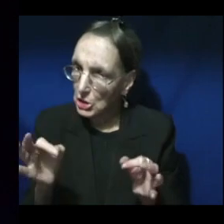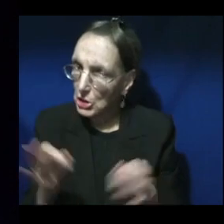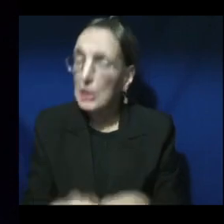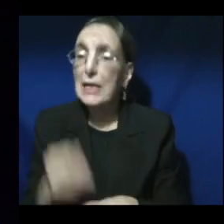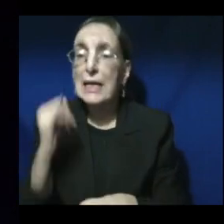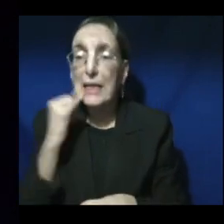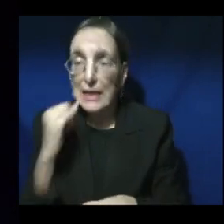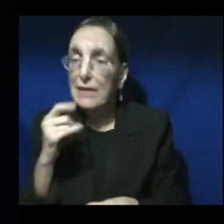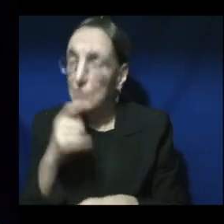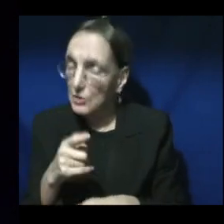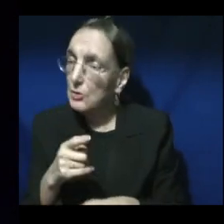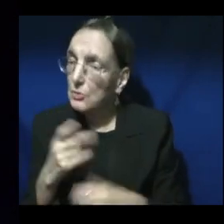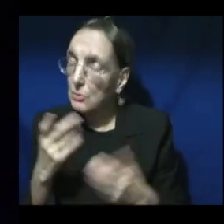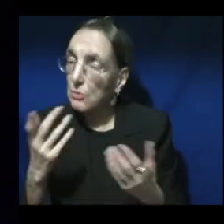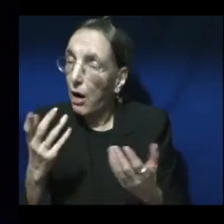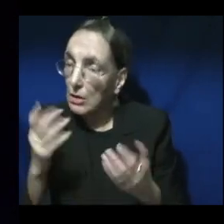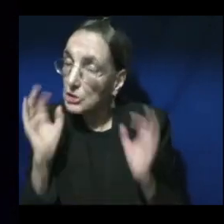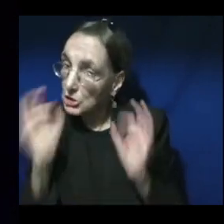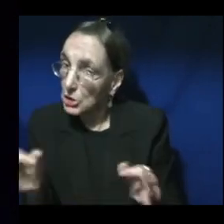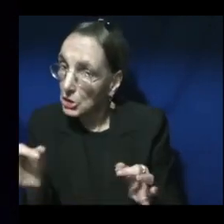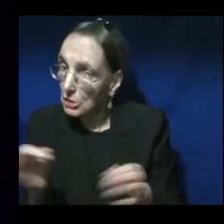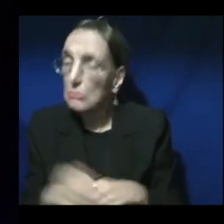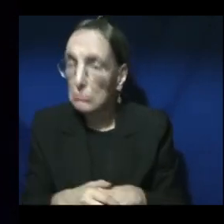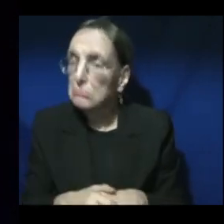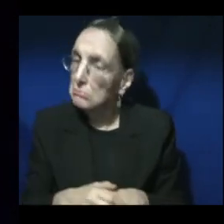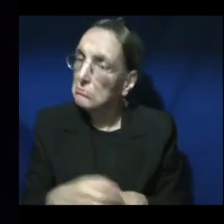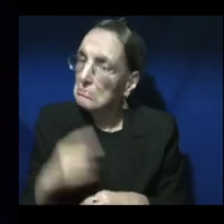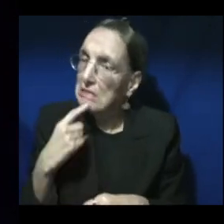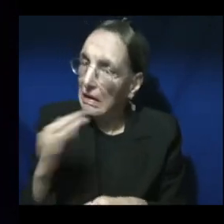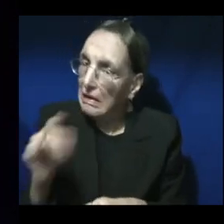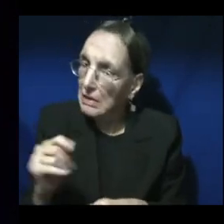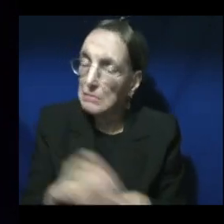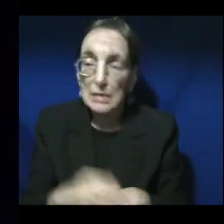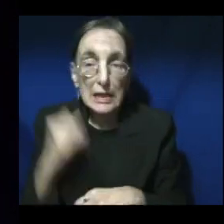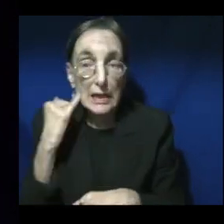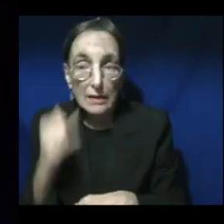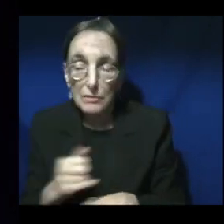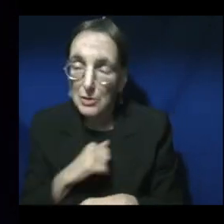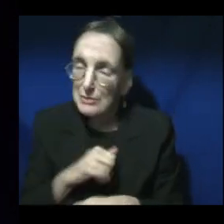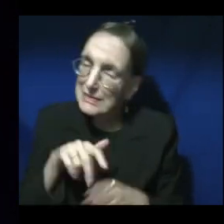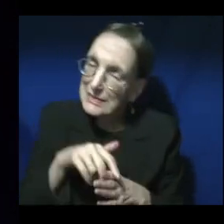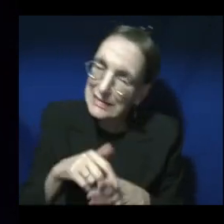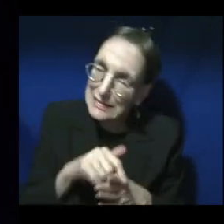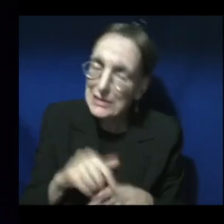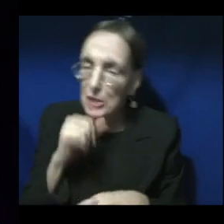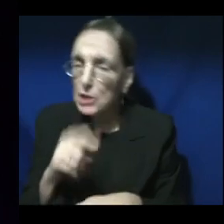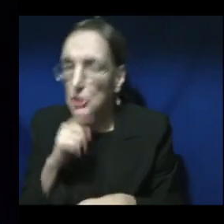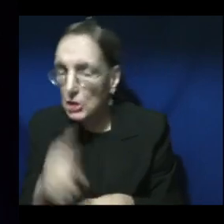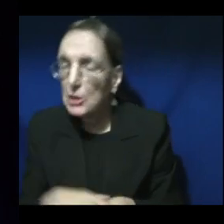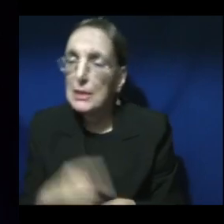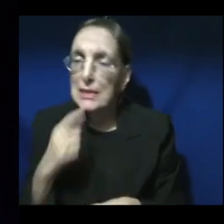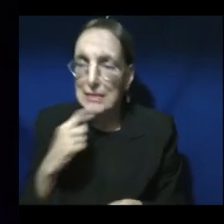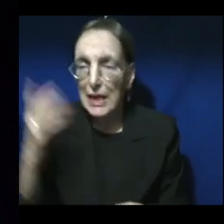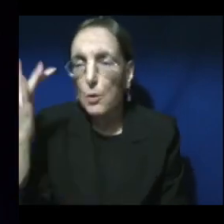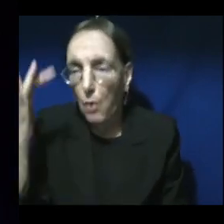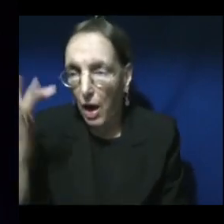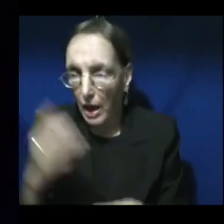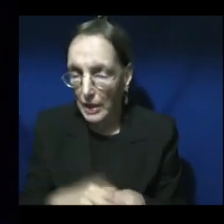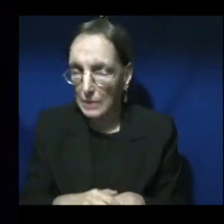just in the interest of time. I’ll let you read about the language of concreteness and emotion and similarity in the book. I’ll wrap up and take just a couple questions.